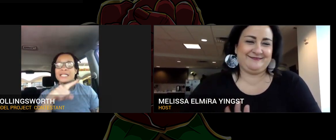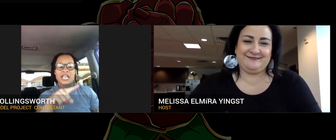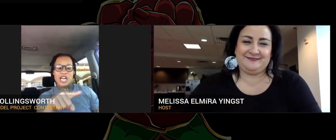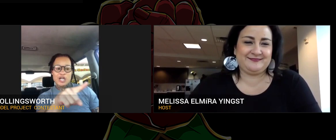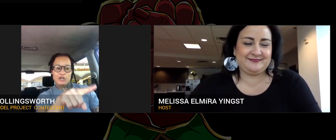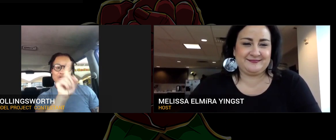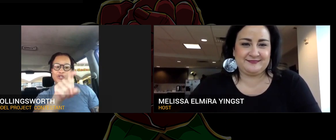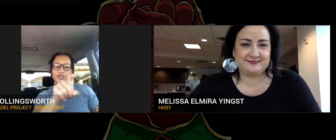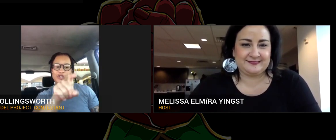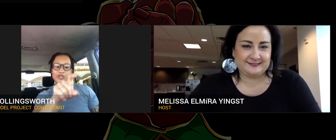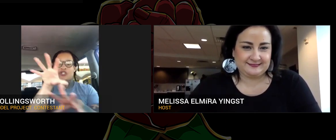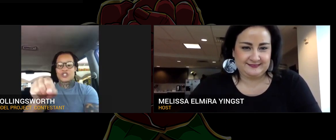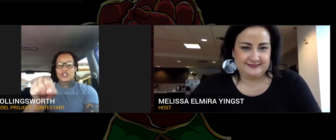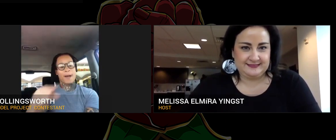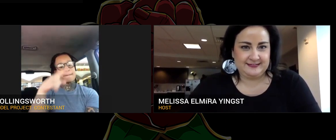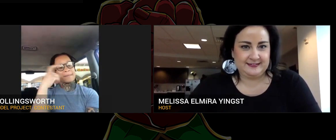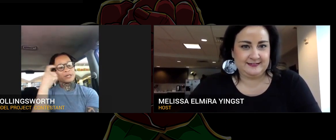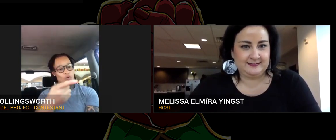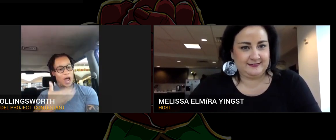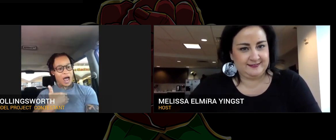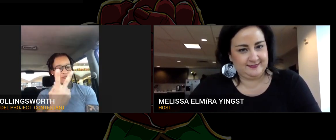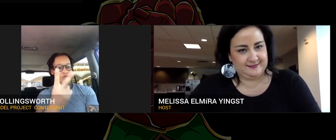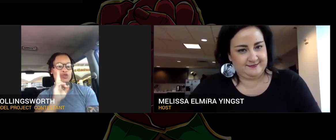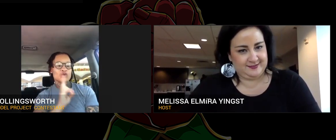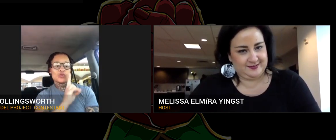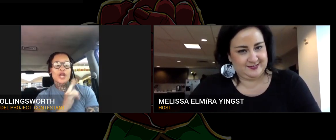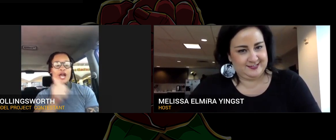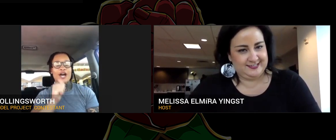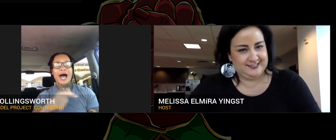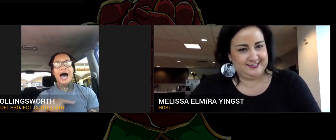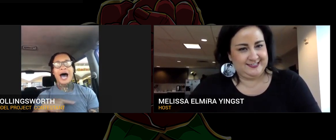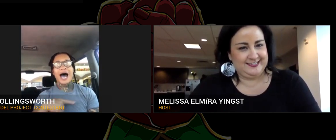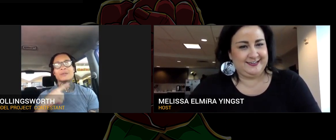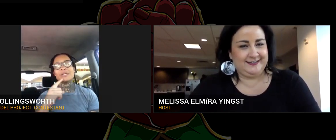But you should take this because you have two twin girls.